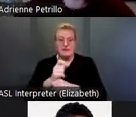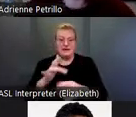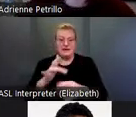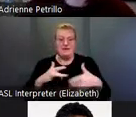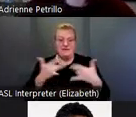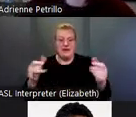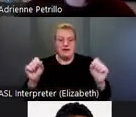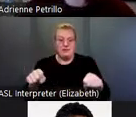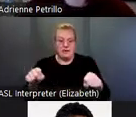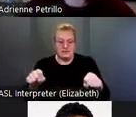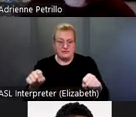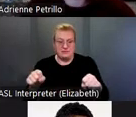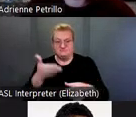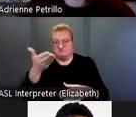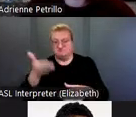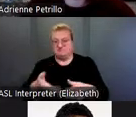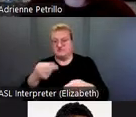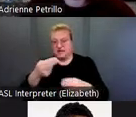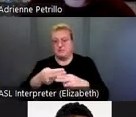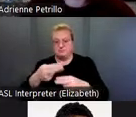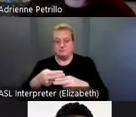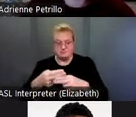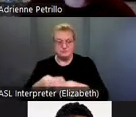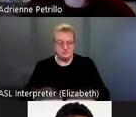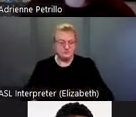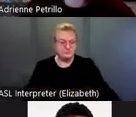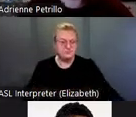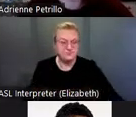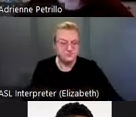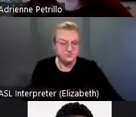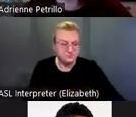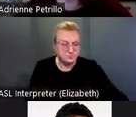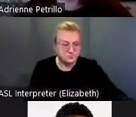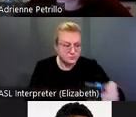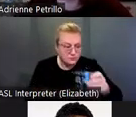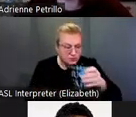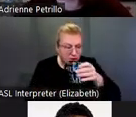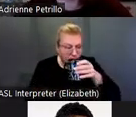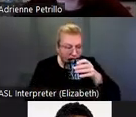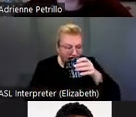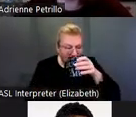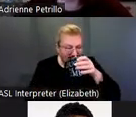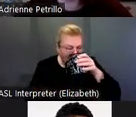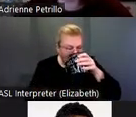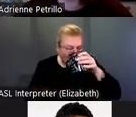and so we just want to take a moment to recognize. Eastern Bank, Zevin Asset Management,